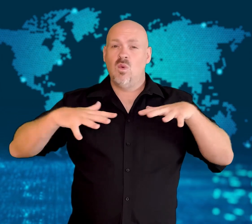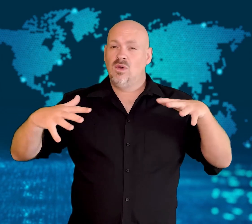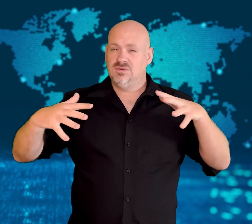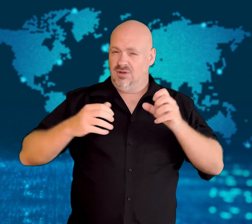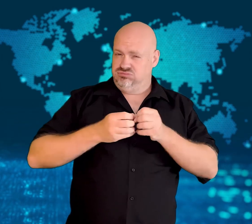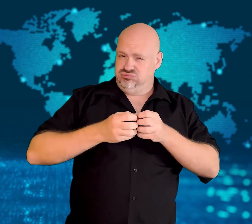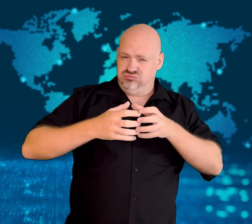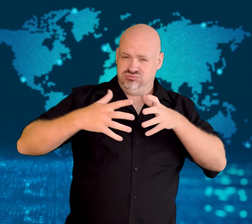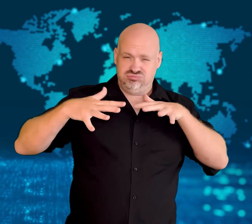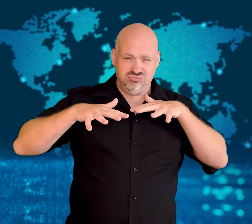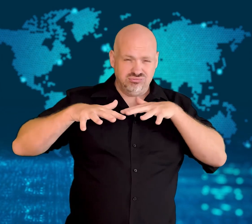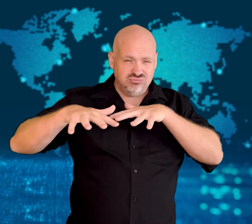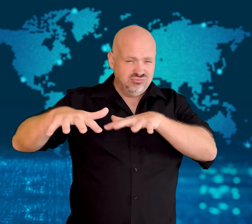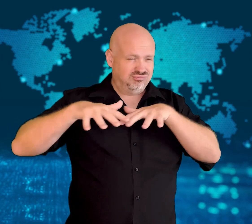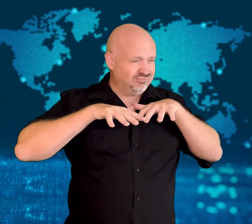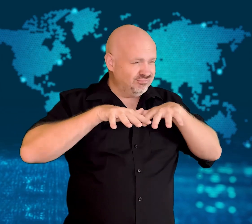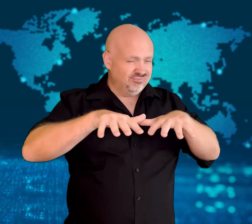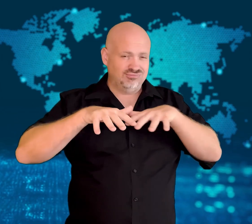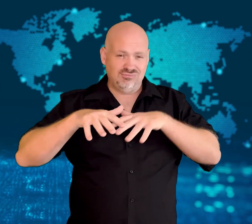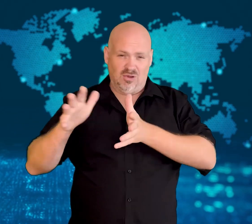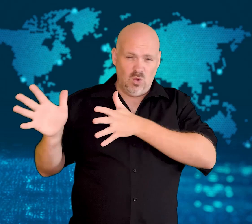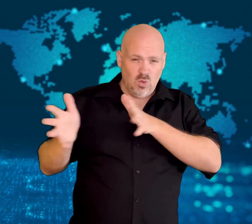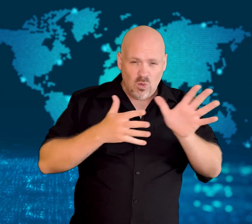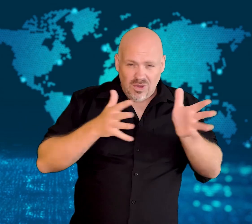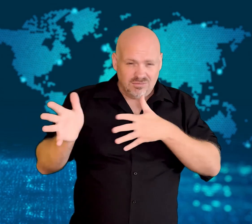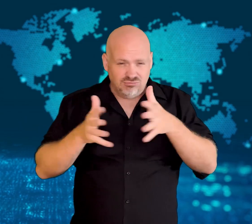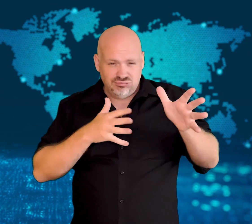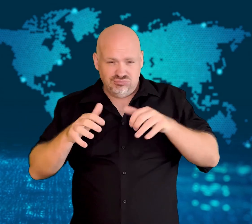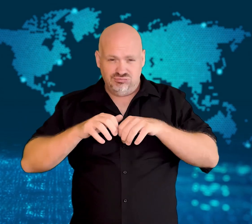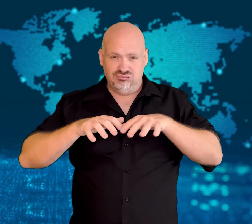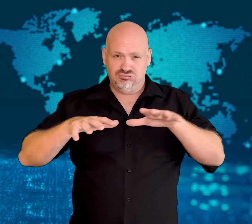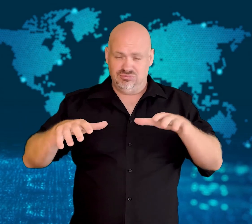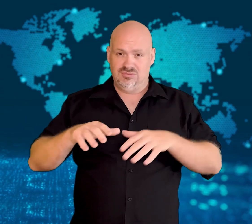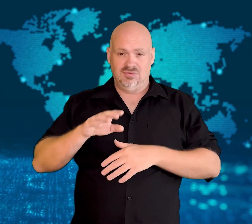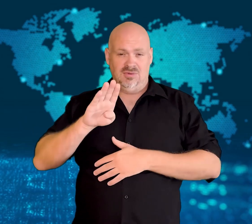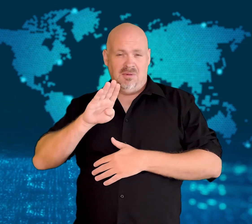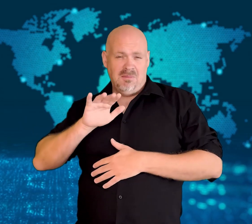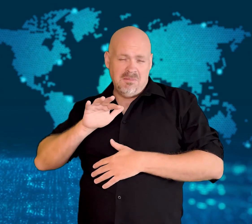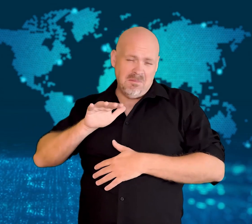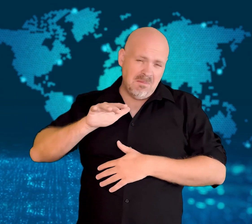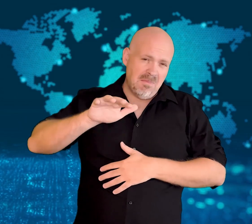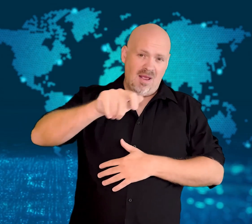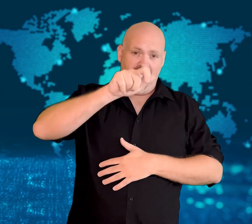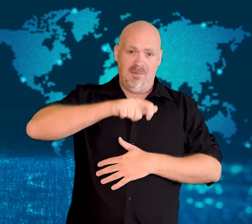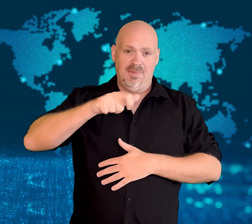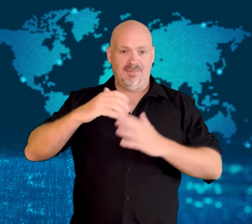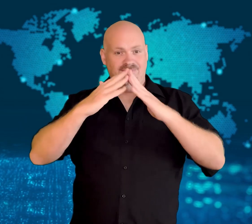to the billions of people living in southwest India and Pakistan.